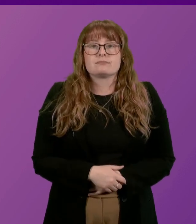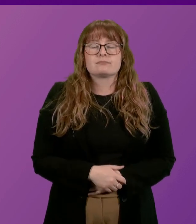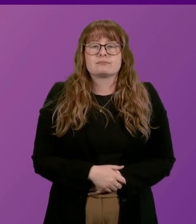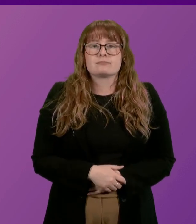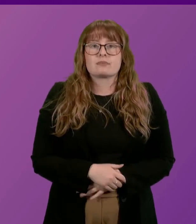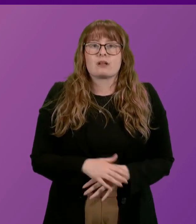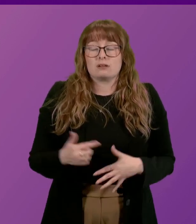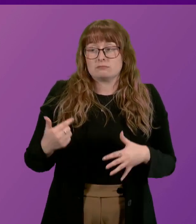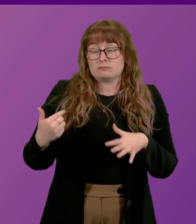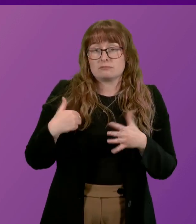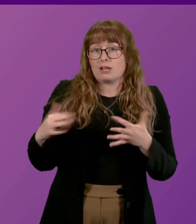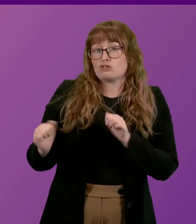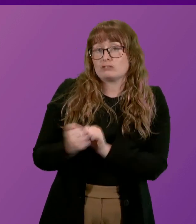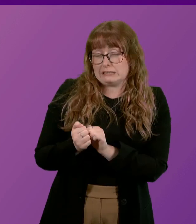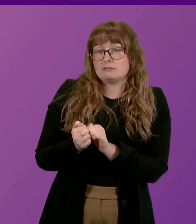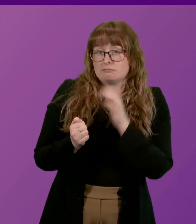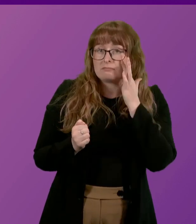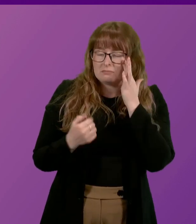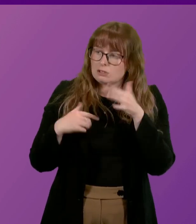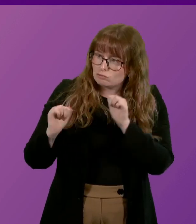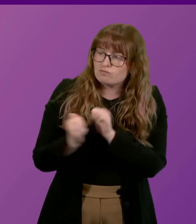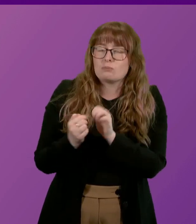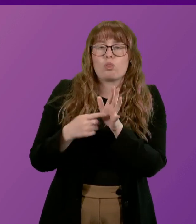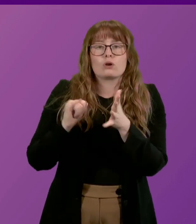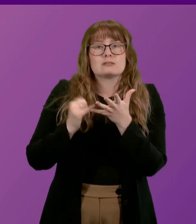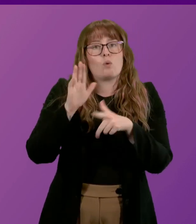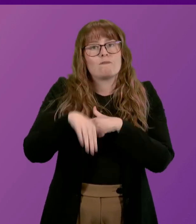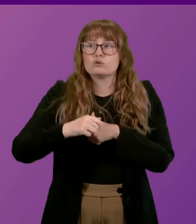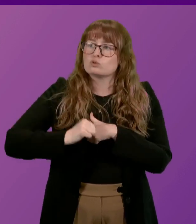I agree with Lorna Slater about the importance of Scotland becoming an